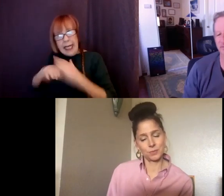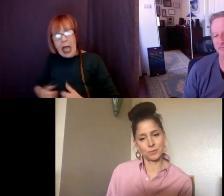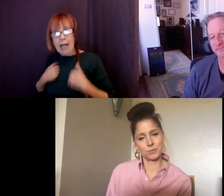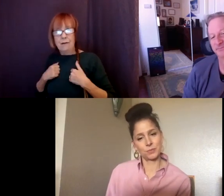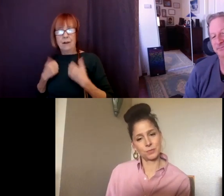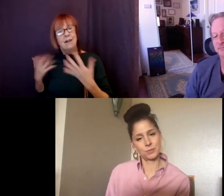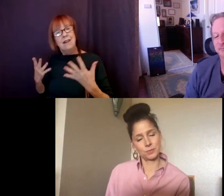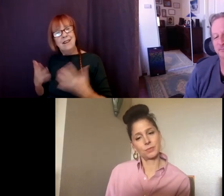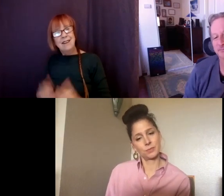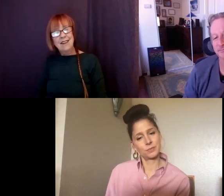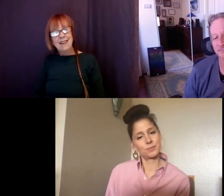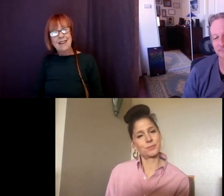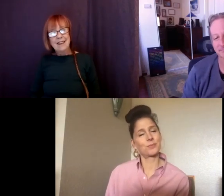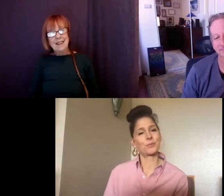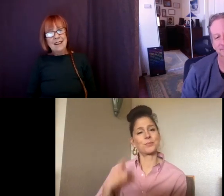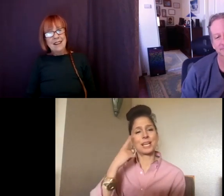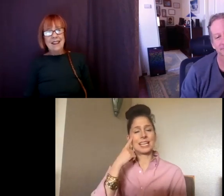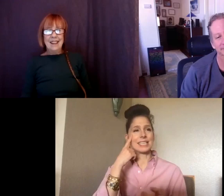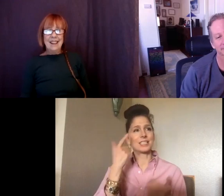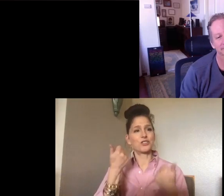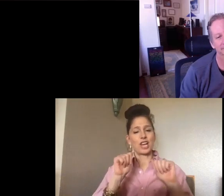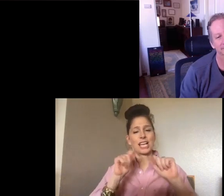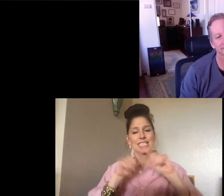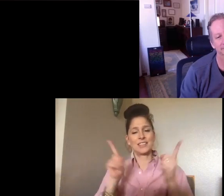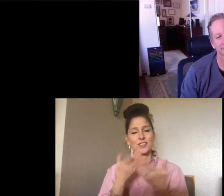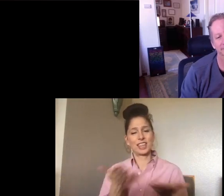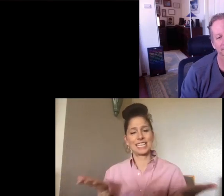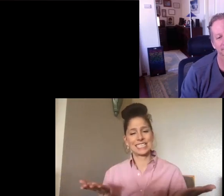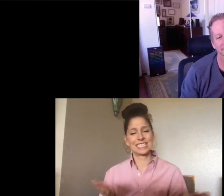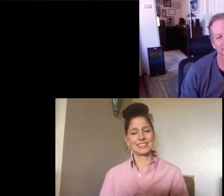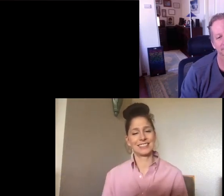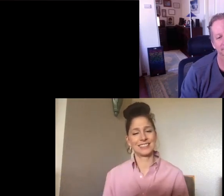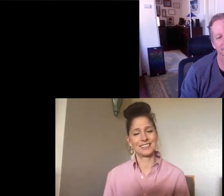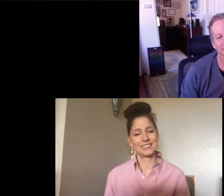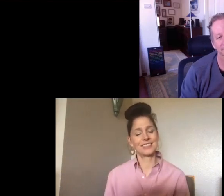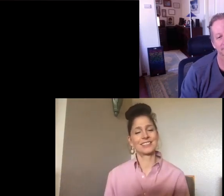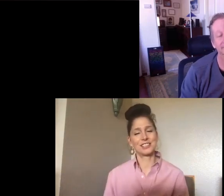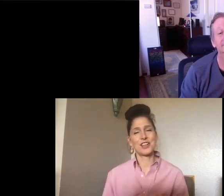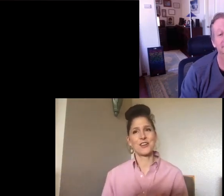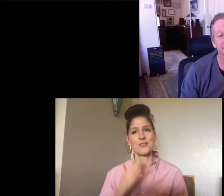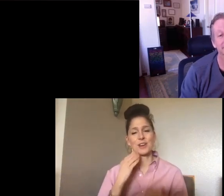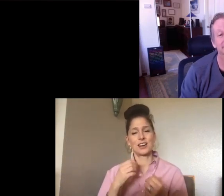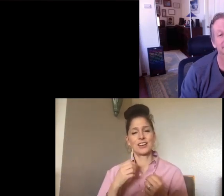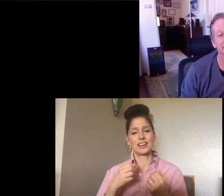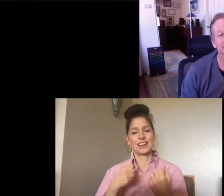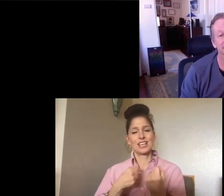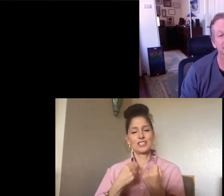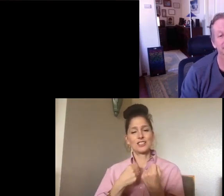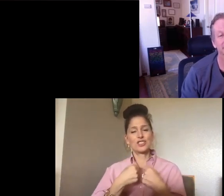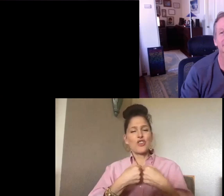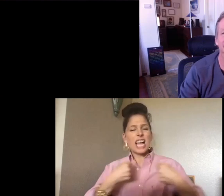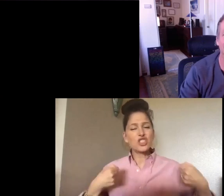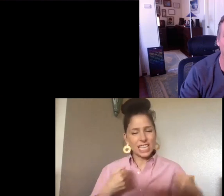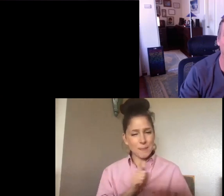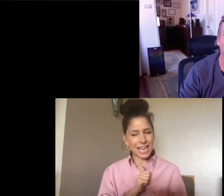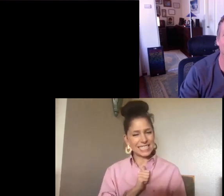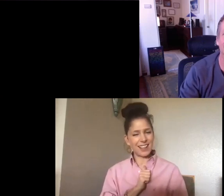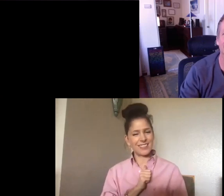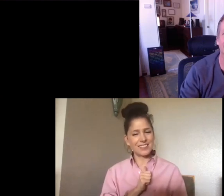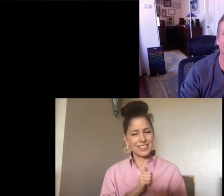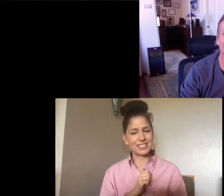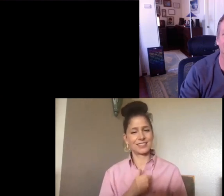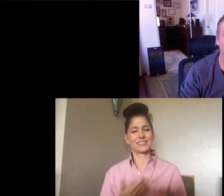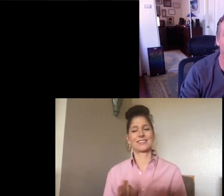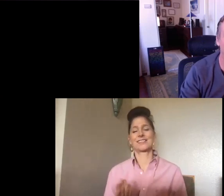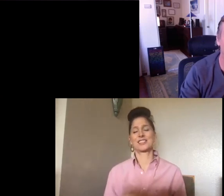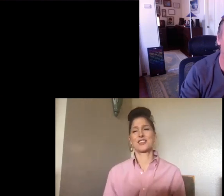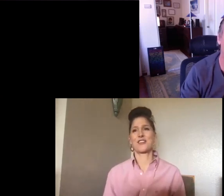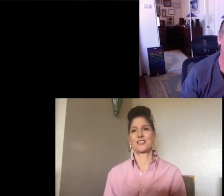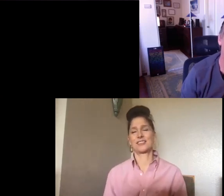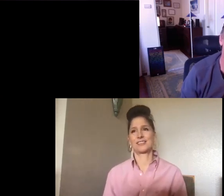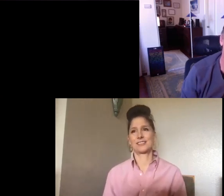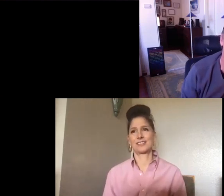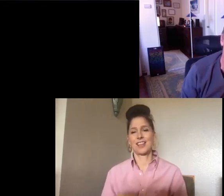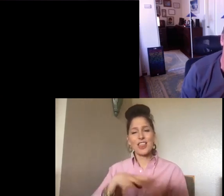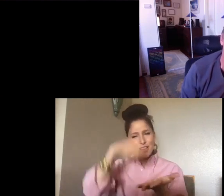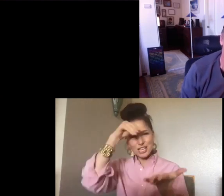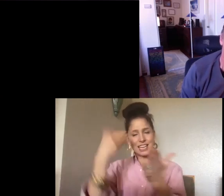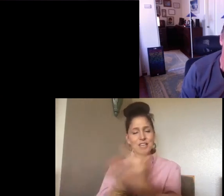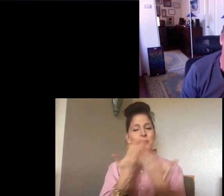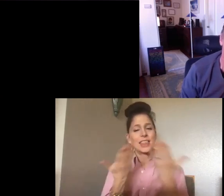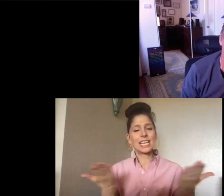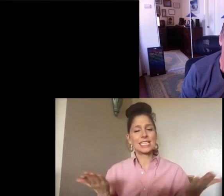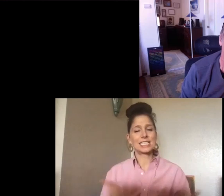SHOSHANNAH - I think trying different things. I like to stretch myself, to learn new things.